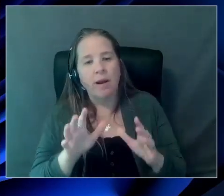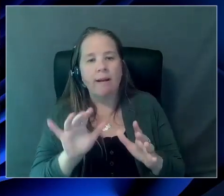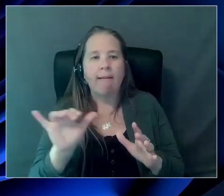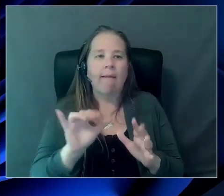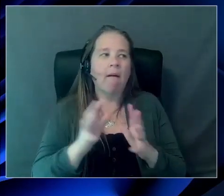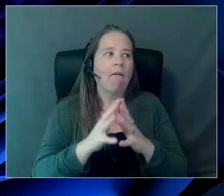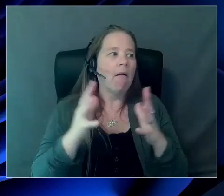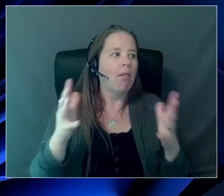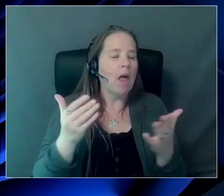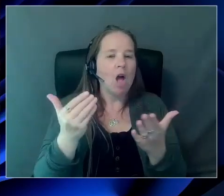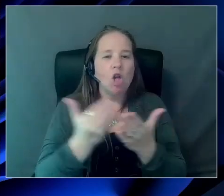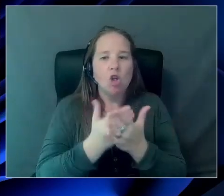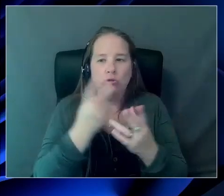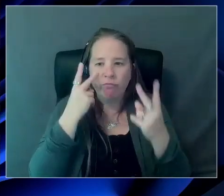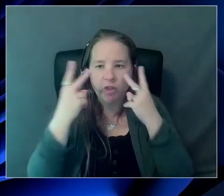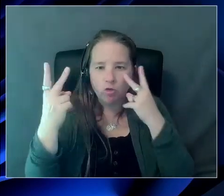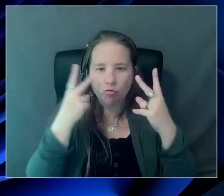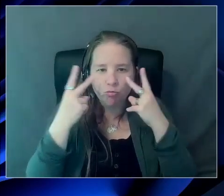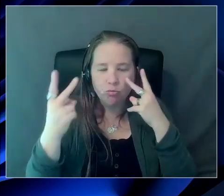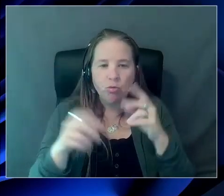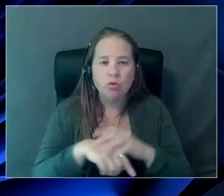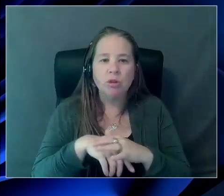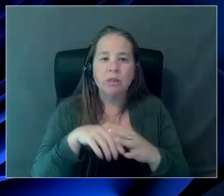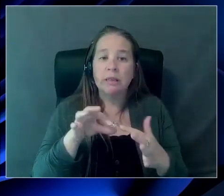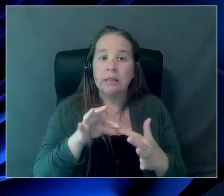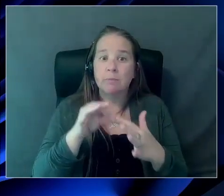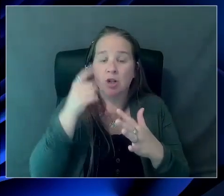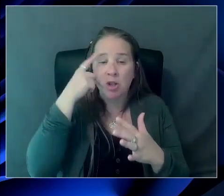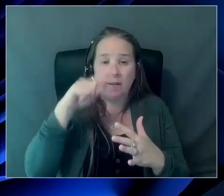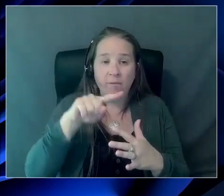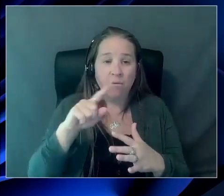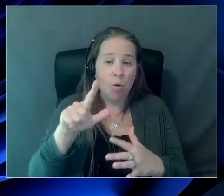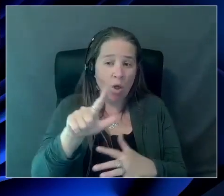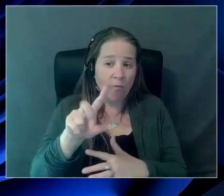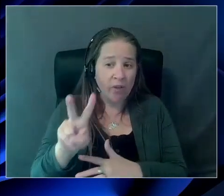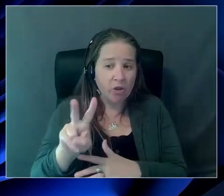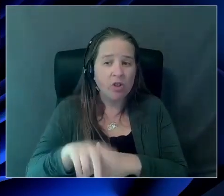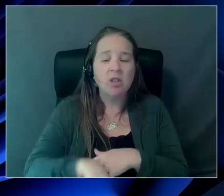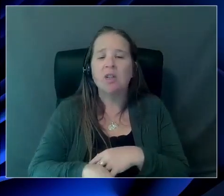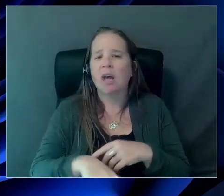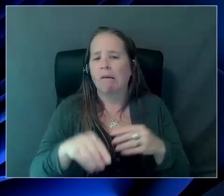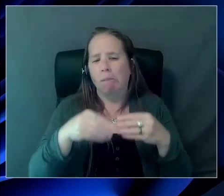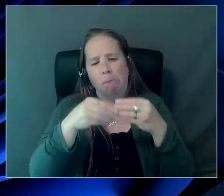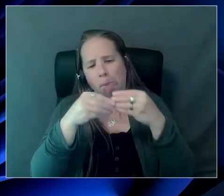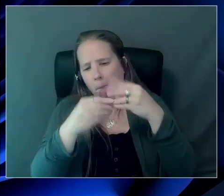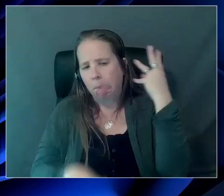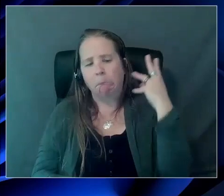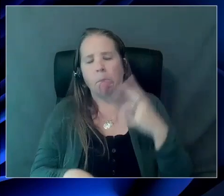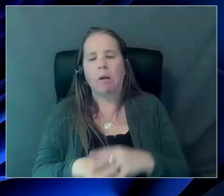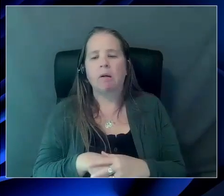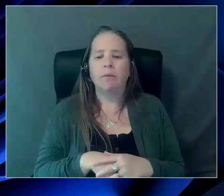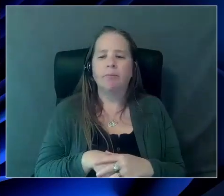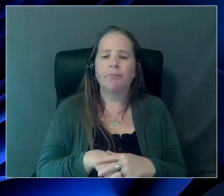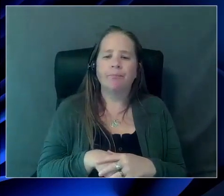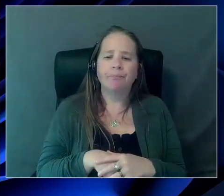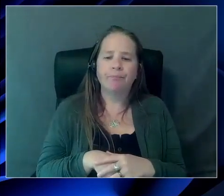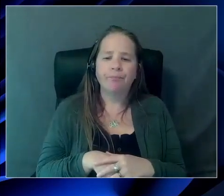New visuals specially for those of you that are low vision and so much more.